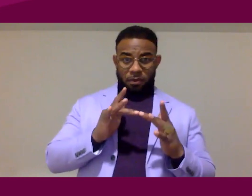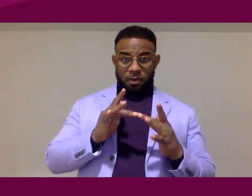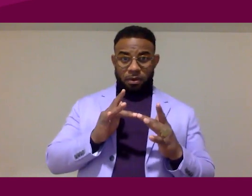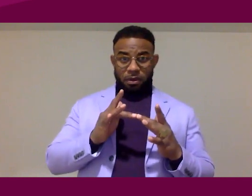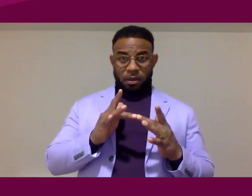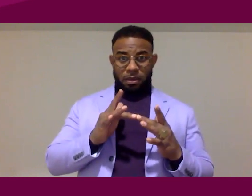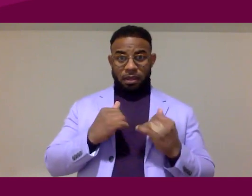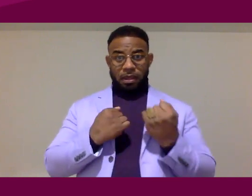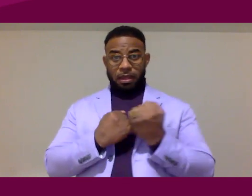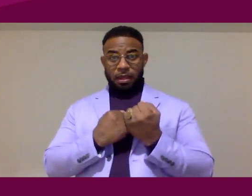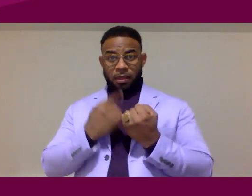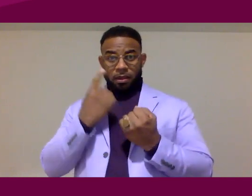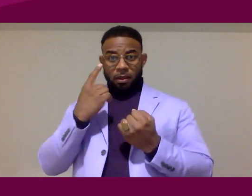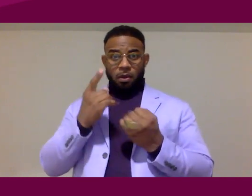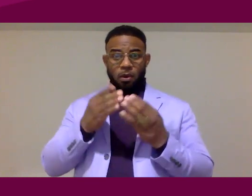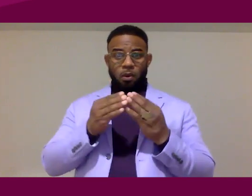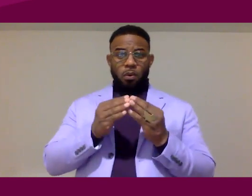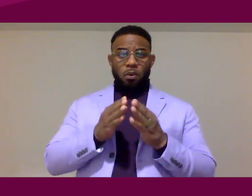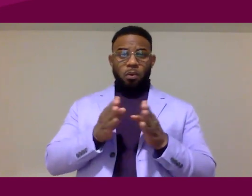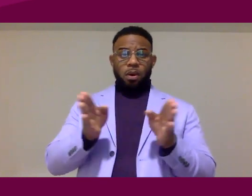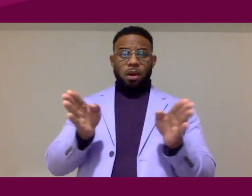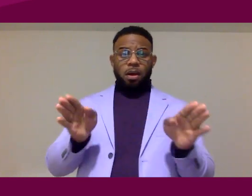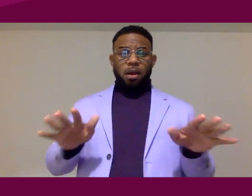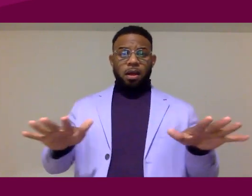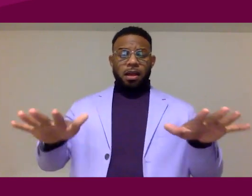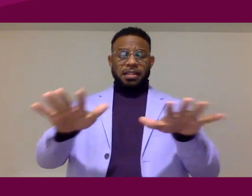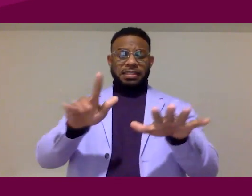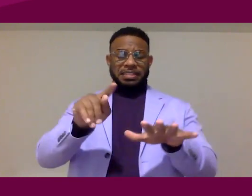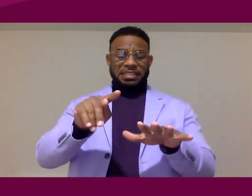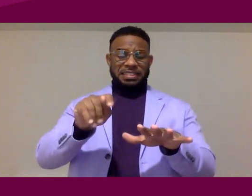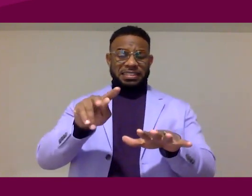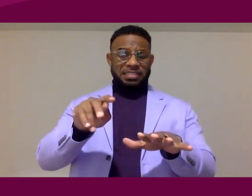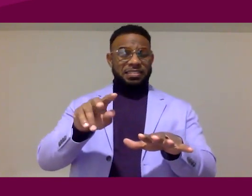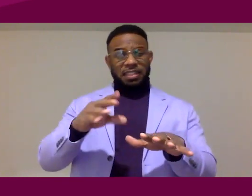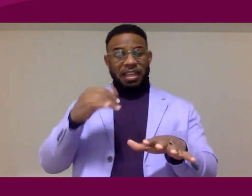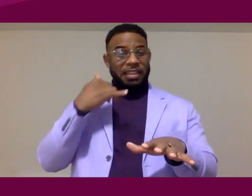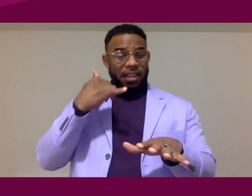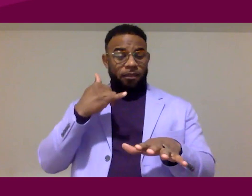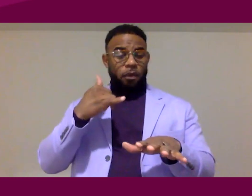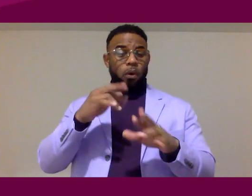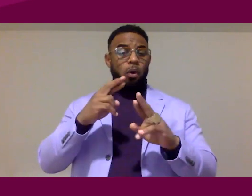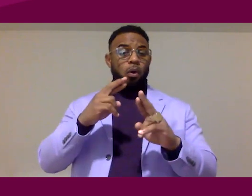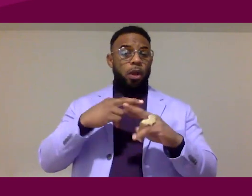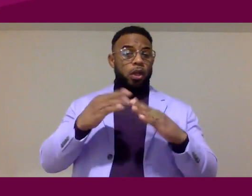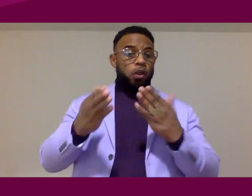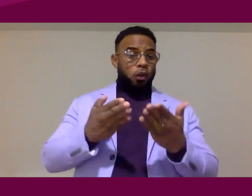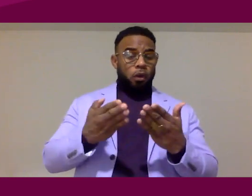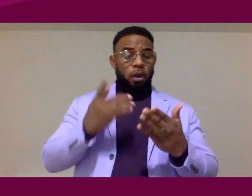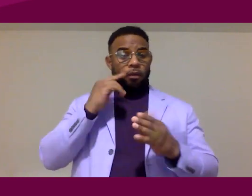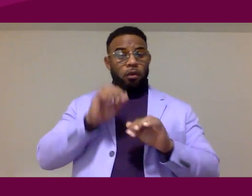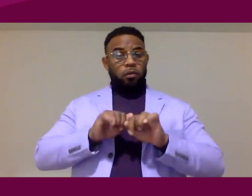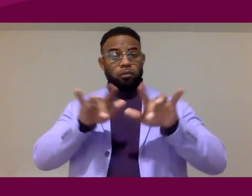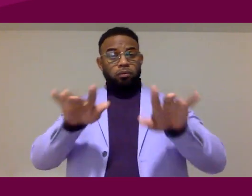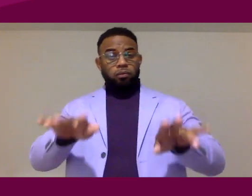advocating for widespread telephone relay services and for distribution of equipment